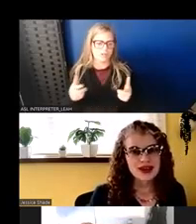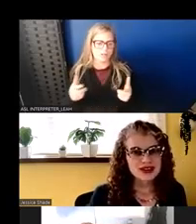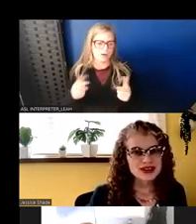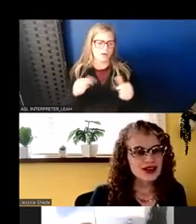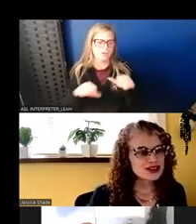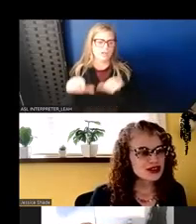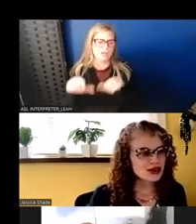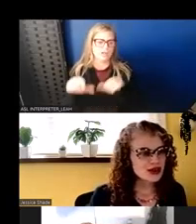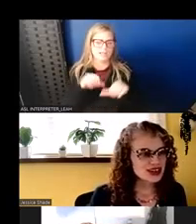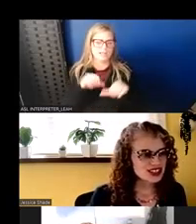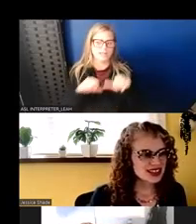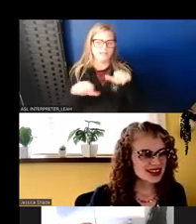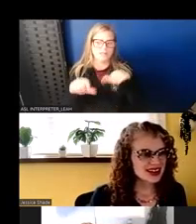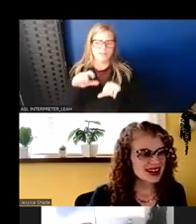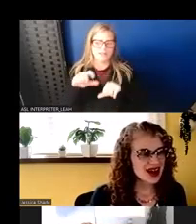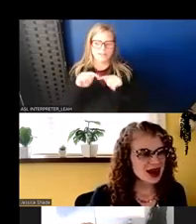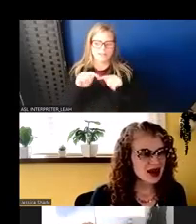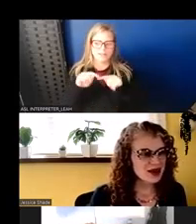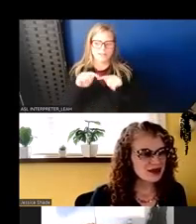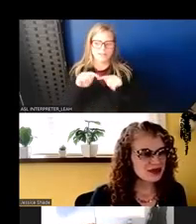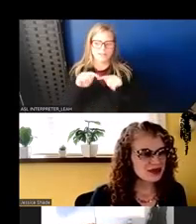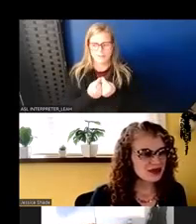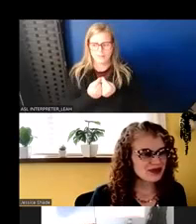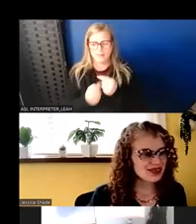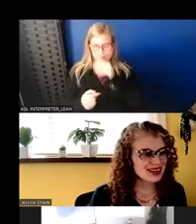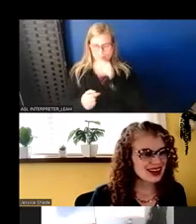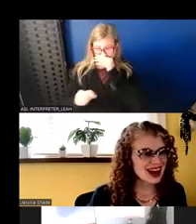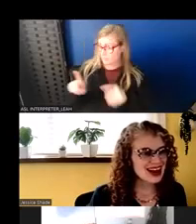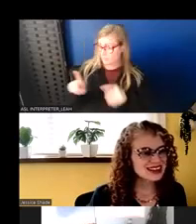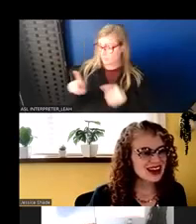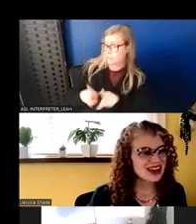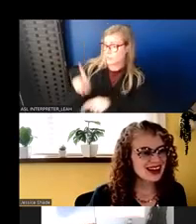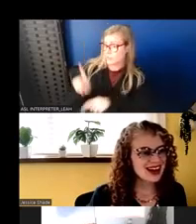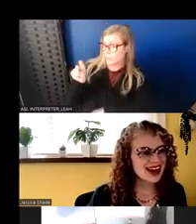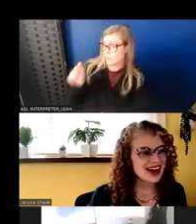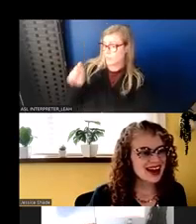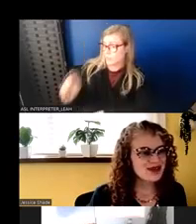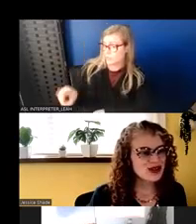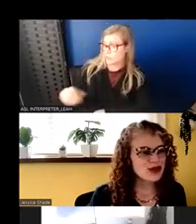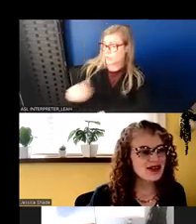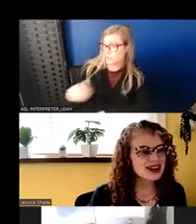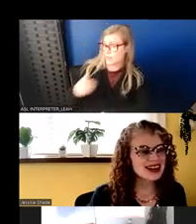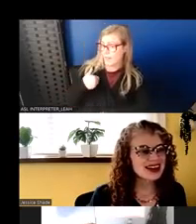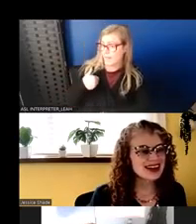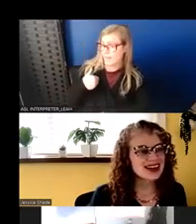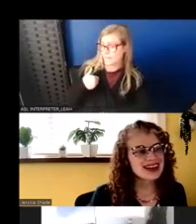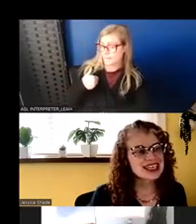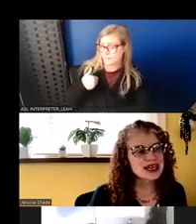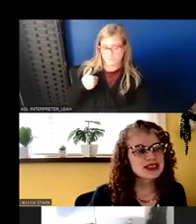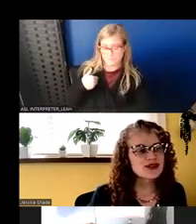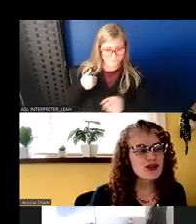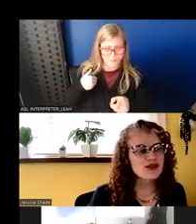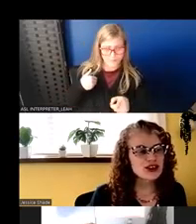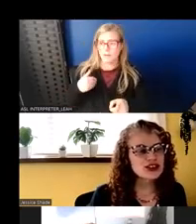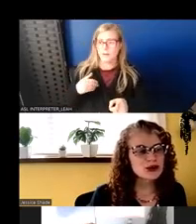There's also a question asking if you have any tips for virtual